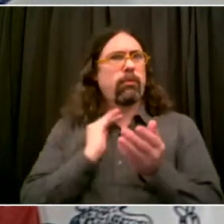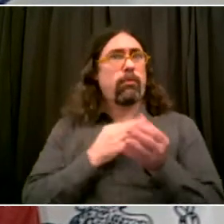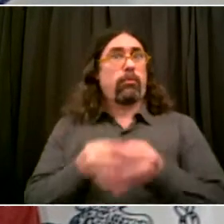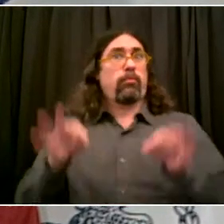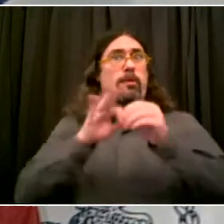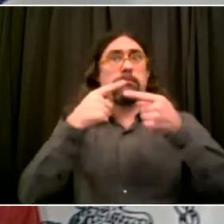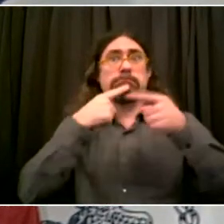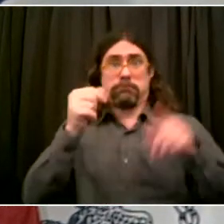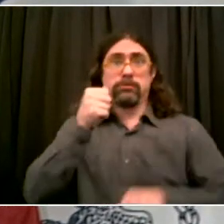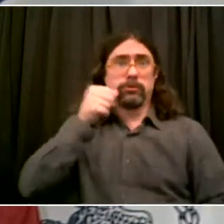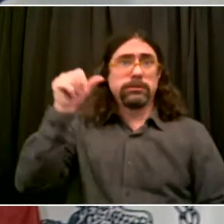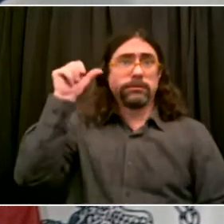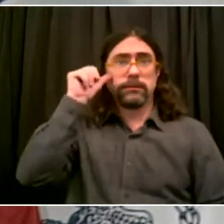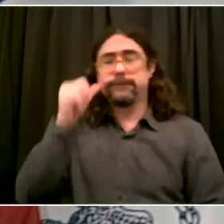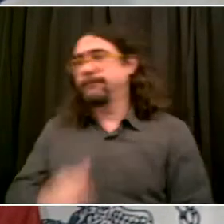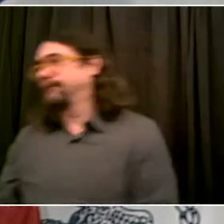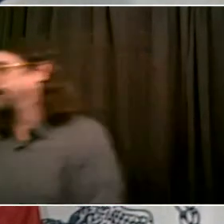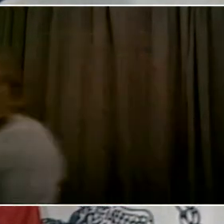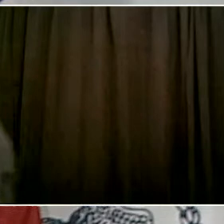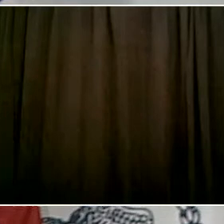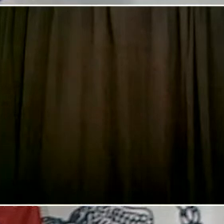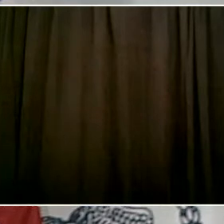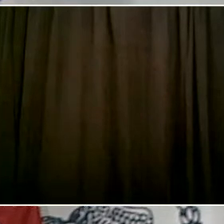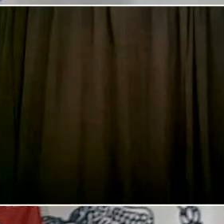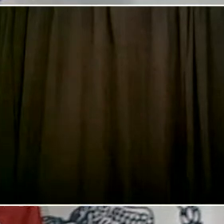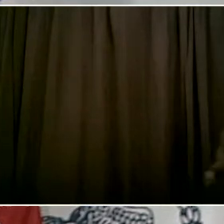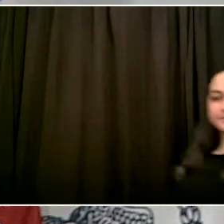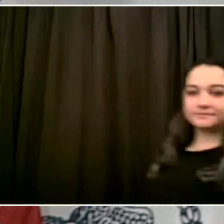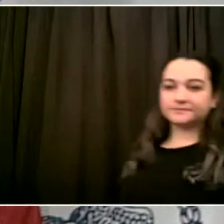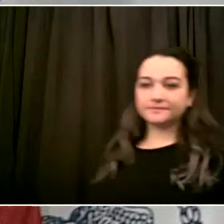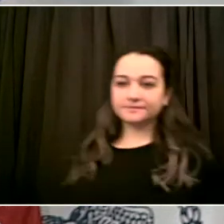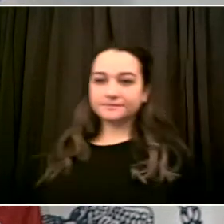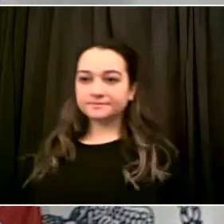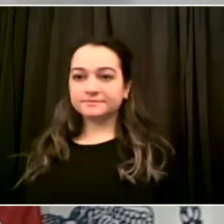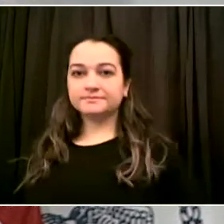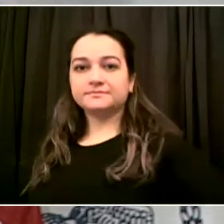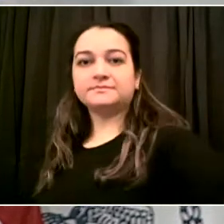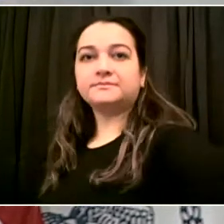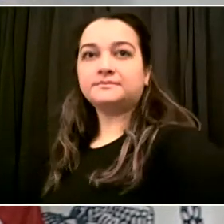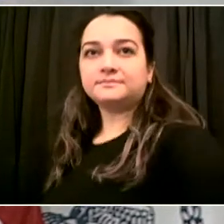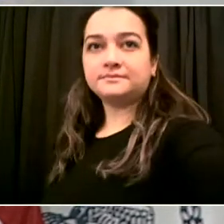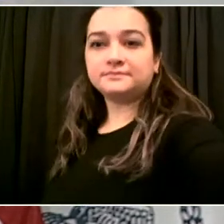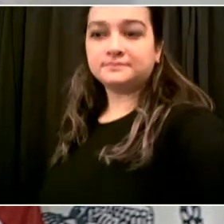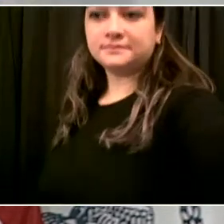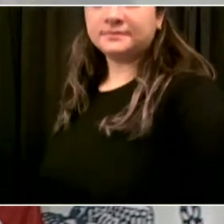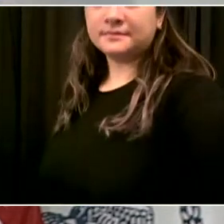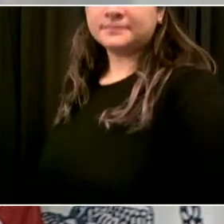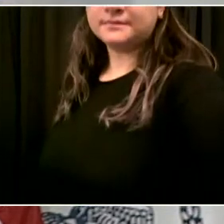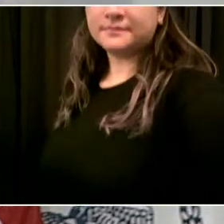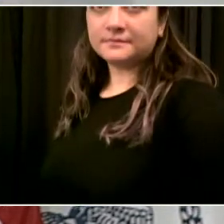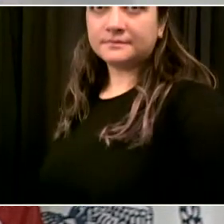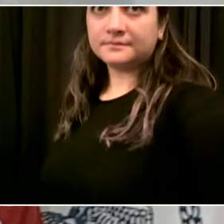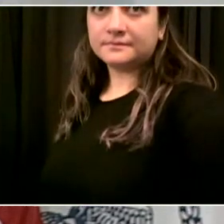OF COURSE I WANT TO TALK ABOUT THE REALLY IMPORTANT ANNOUNCEMENT YESTERDAY BY PRESIDENT BIDEN, A REALLY